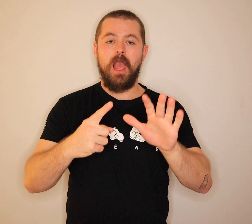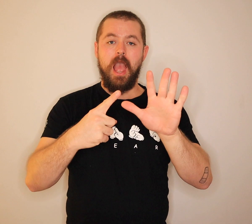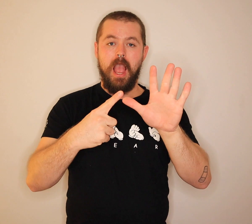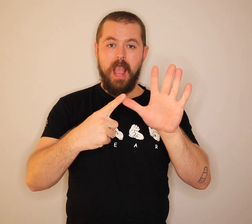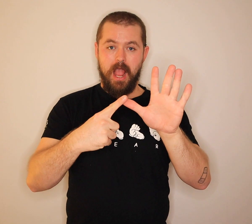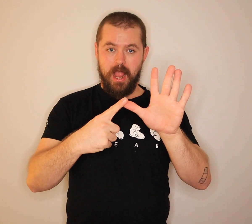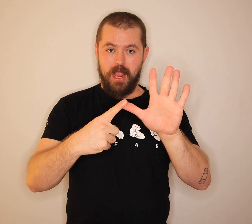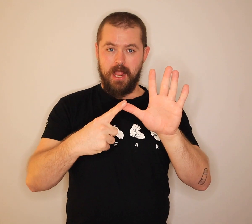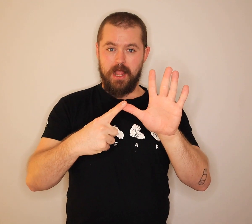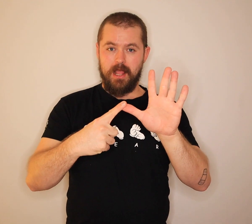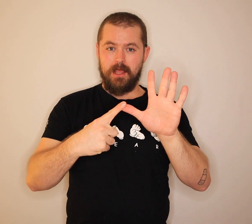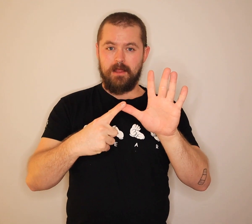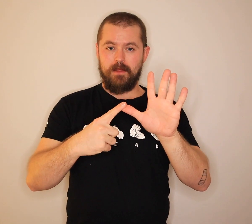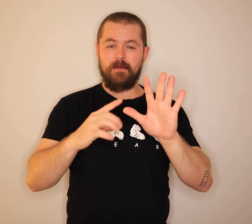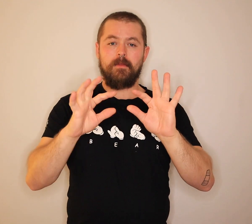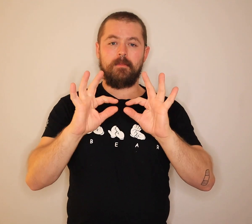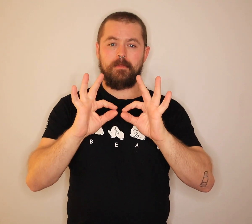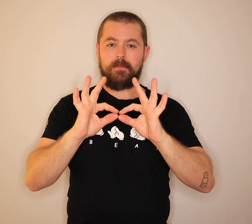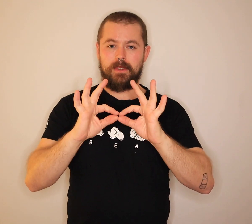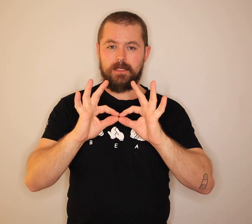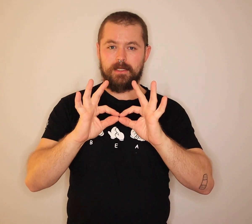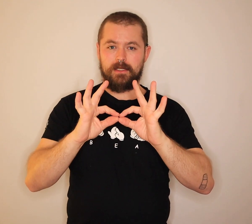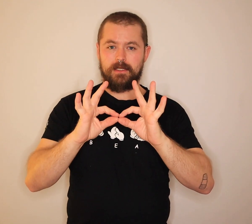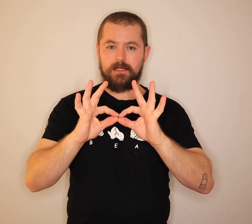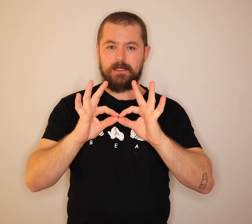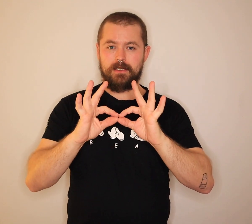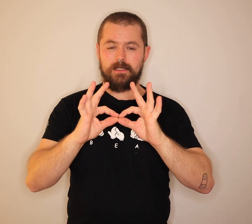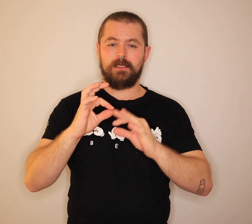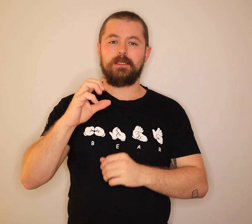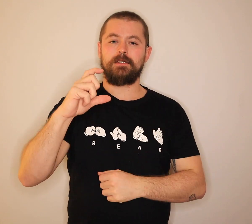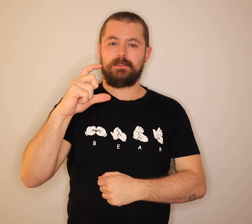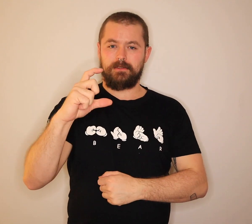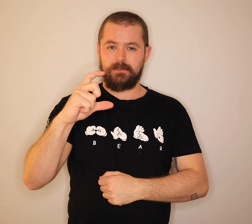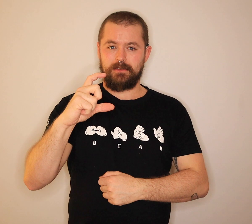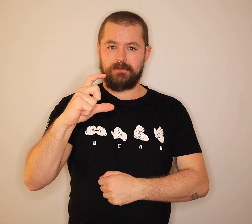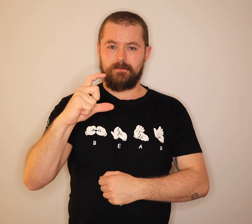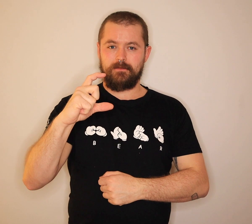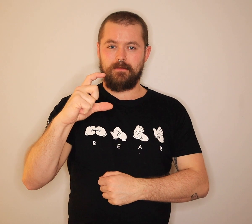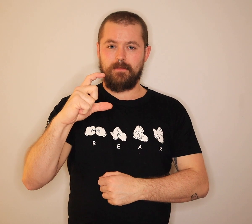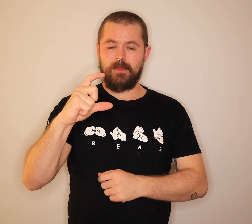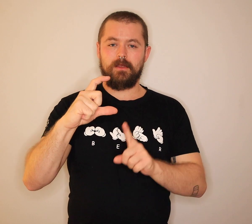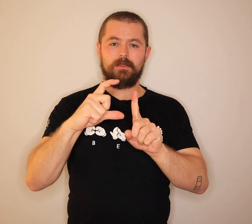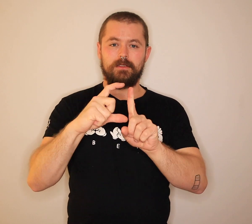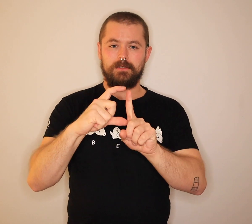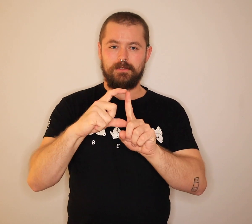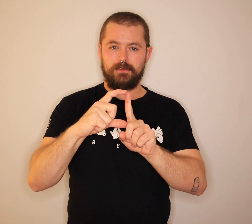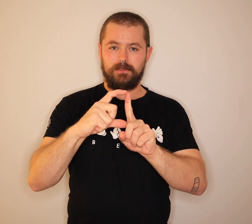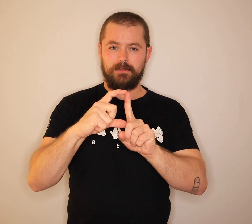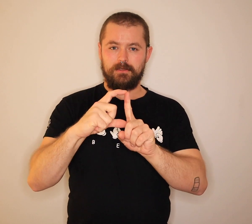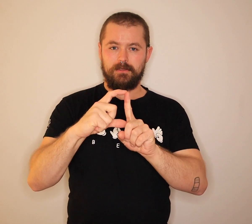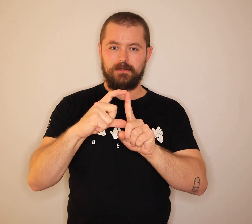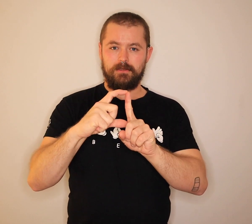Fingerspelling: A... B... C... D...